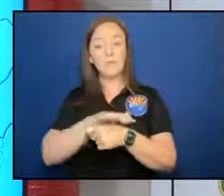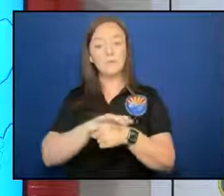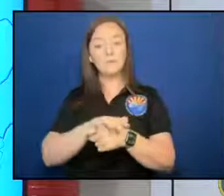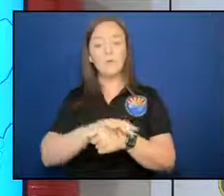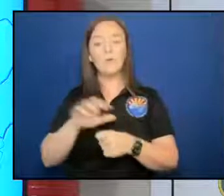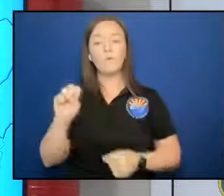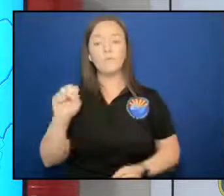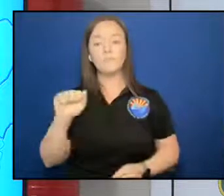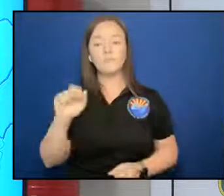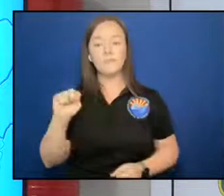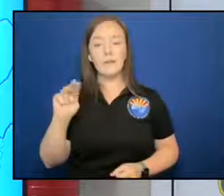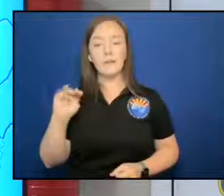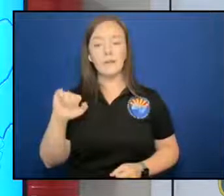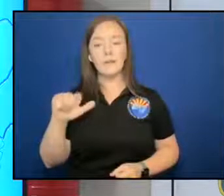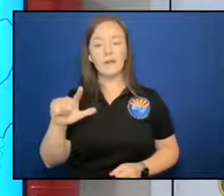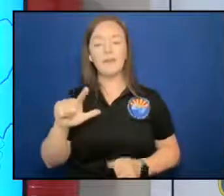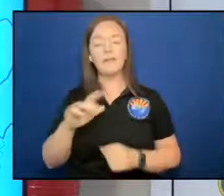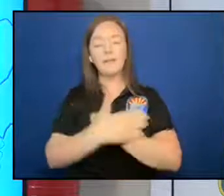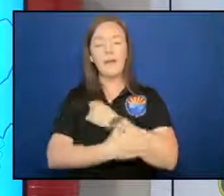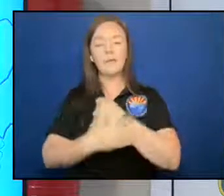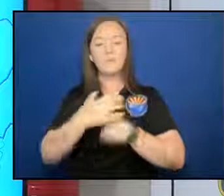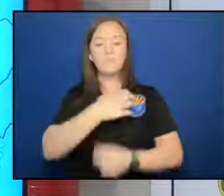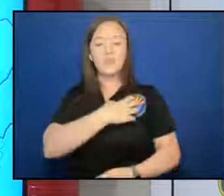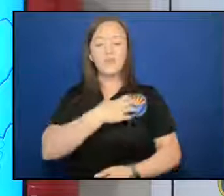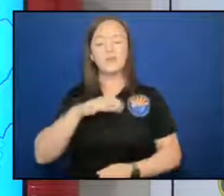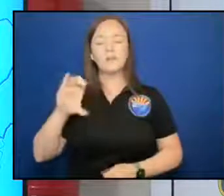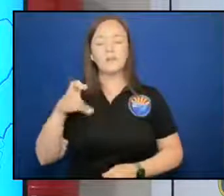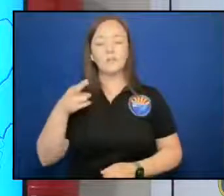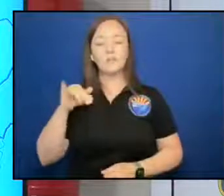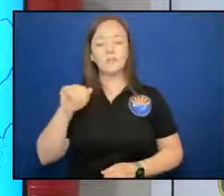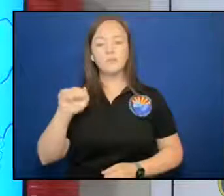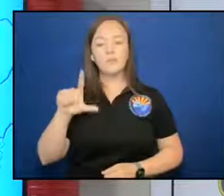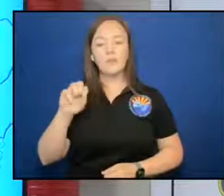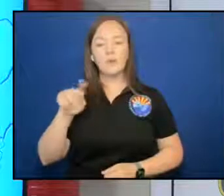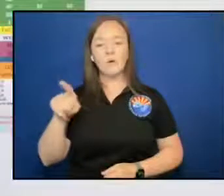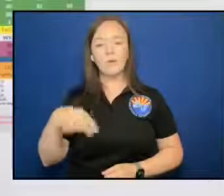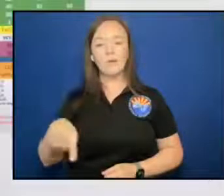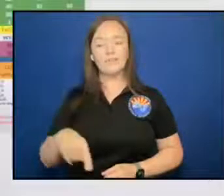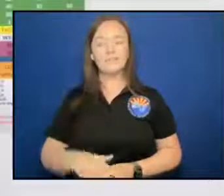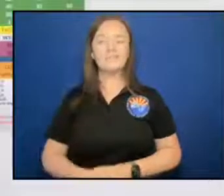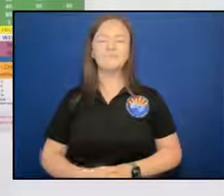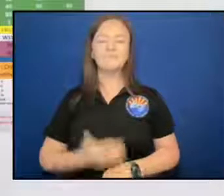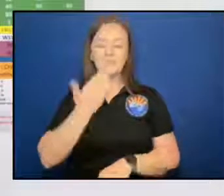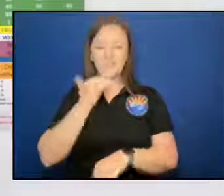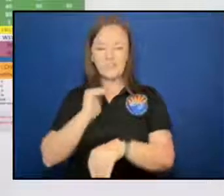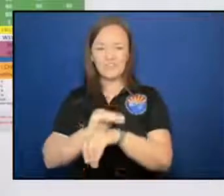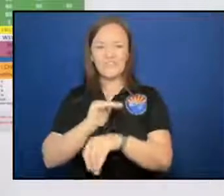PREDICTION CENTER. THIS WAS ISSUED SATURDAY. AND SO WHAT THEY ARE SEEING IS A SOLID MONSOON PATTERN